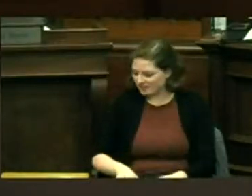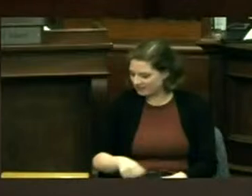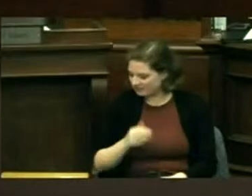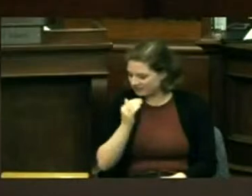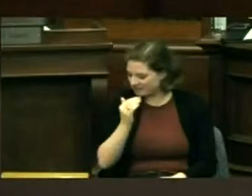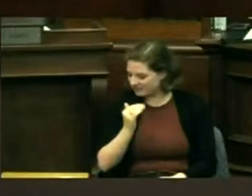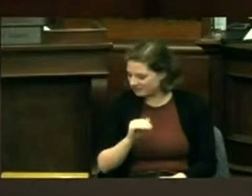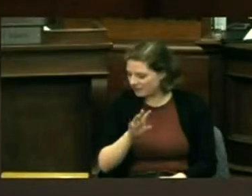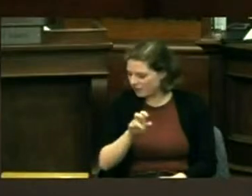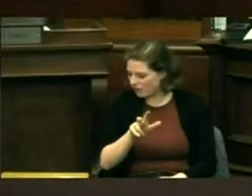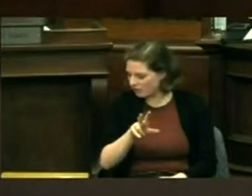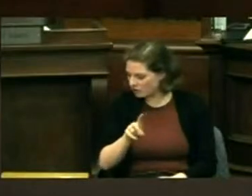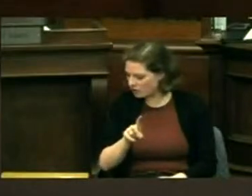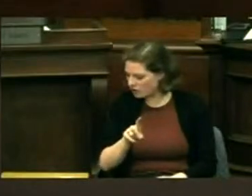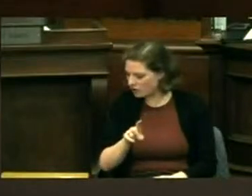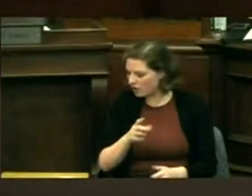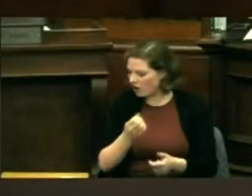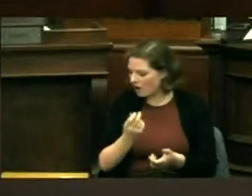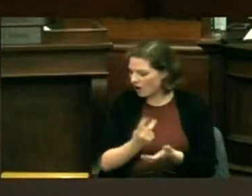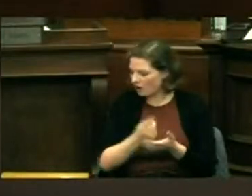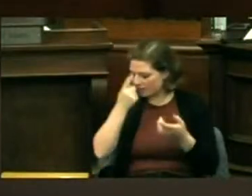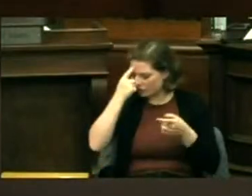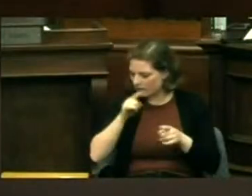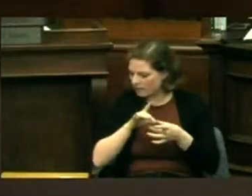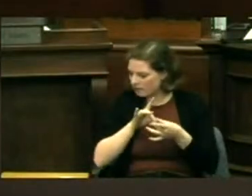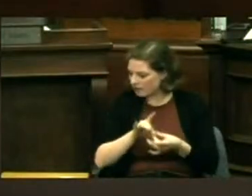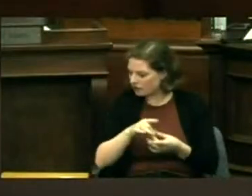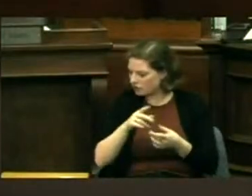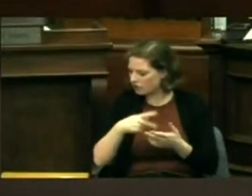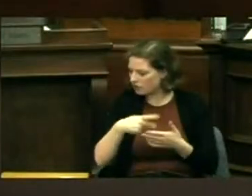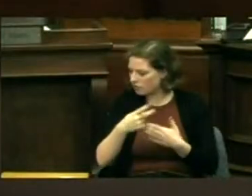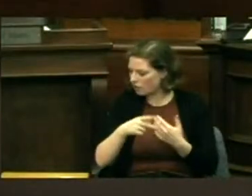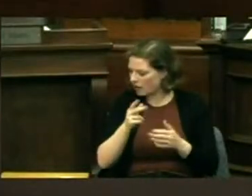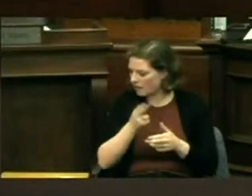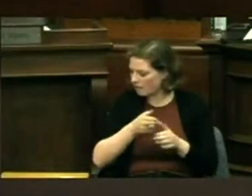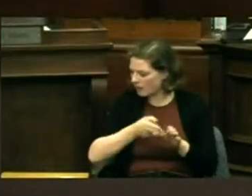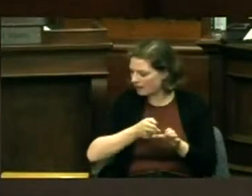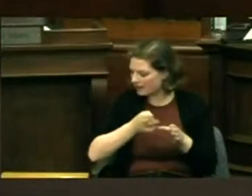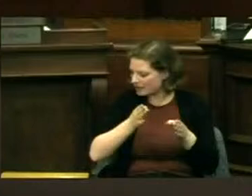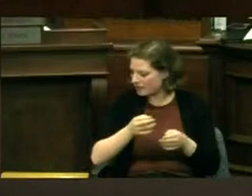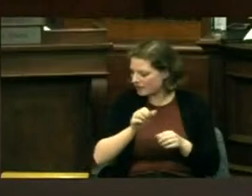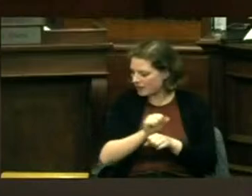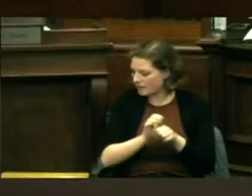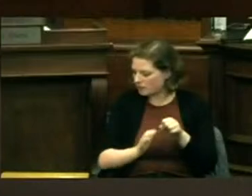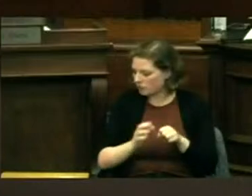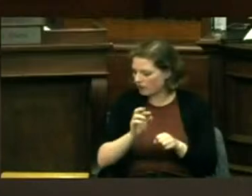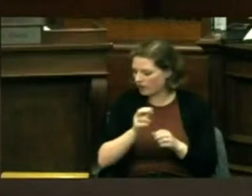All in favor? Aye, aye. Motion carries. Introductory number 432 authorizing agreement relating